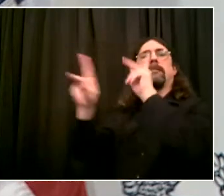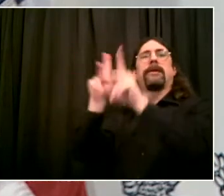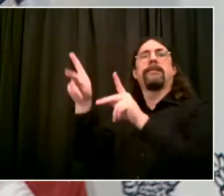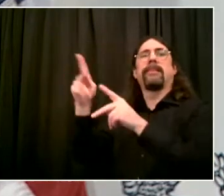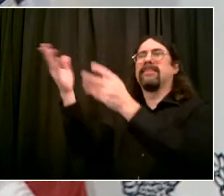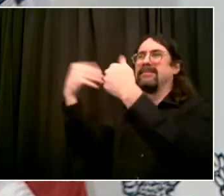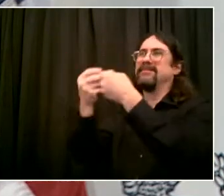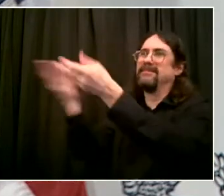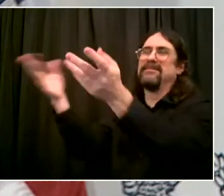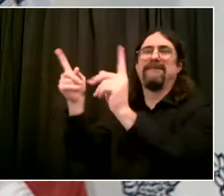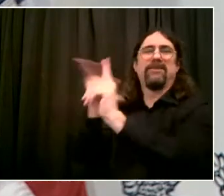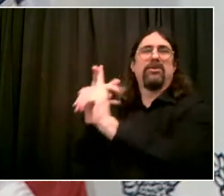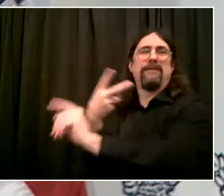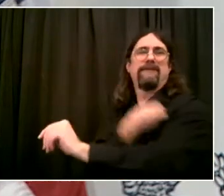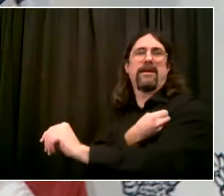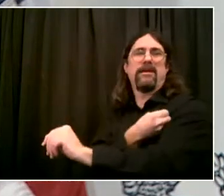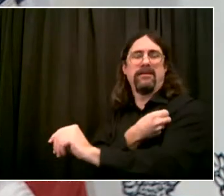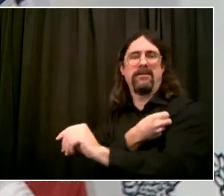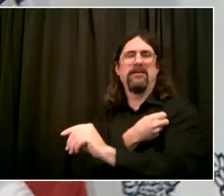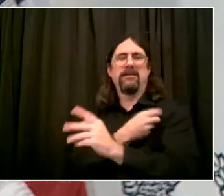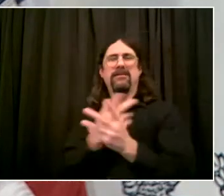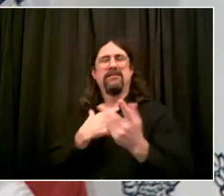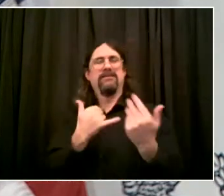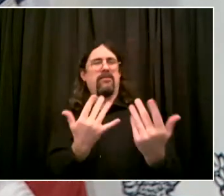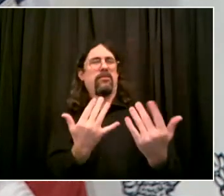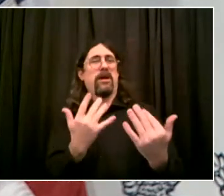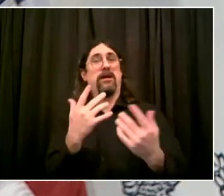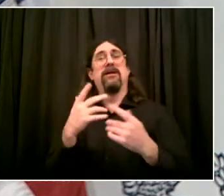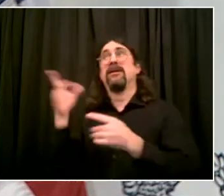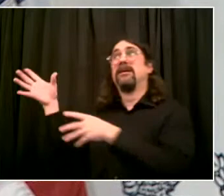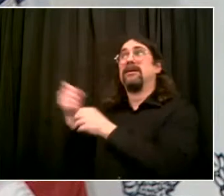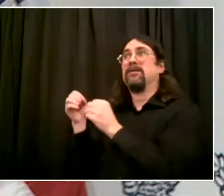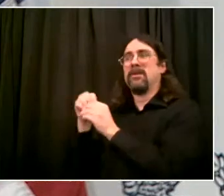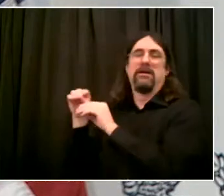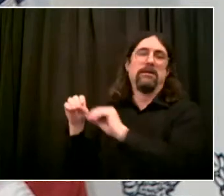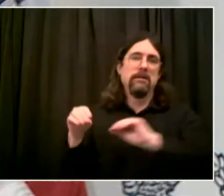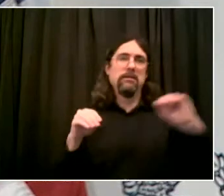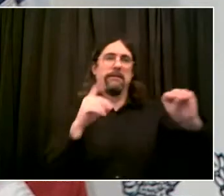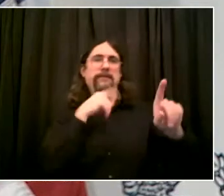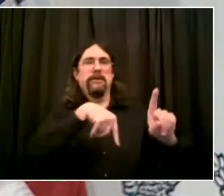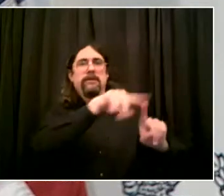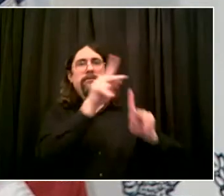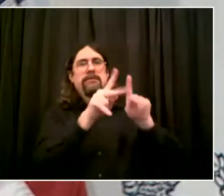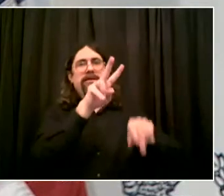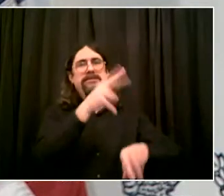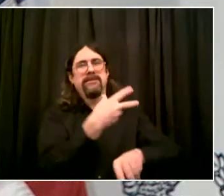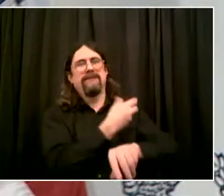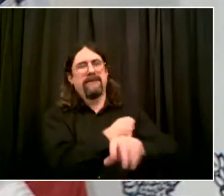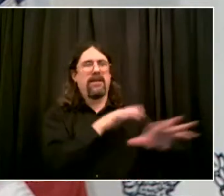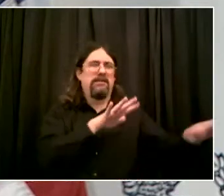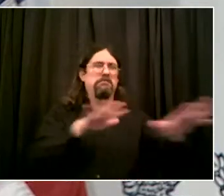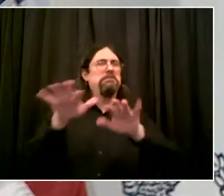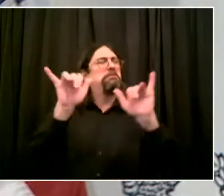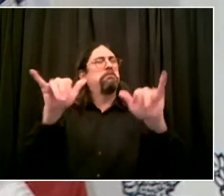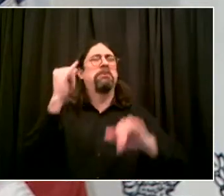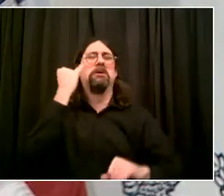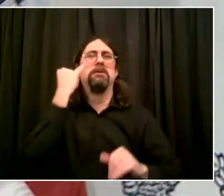REDUCTION ACT TO GET ALL PHARMACEUTICAL COMPANIES INVOLVED IN THE EFFORT TO CREATE MORE VACCINE SUPPLY. WE WILL LOOK FOR EVERY OPPORTUNITIT YTO MAKE AN IMPACT. WE HAVE ALSO BEEN WORKING